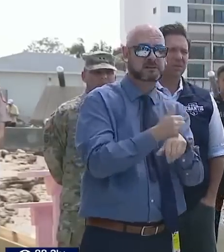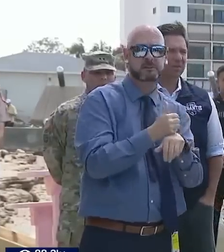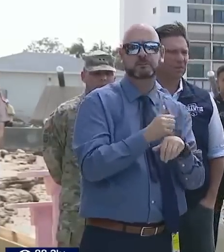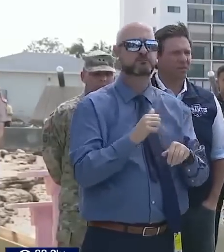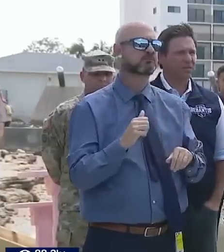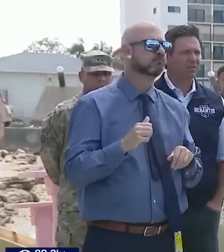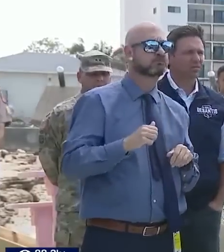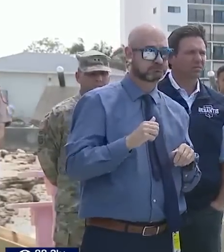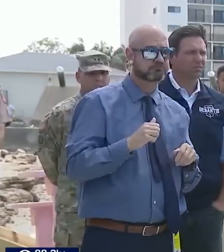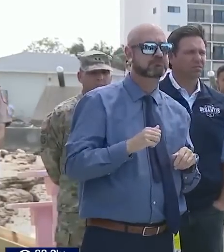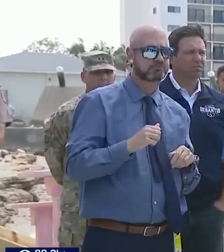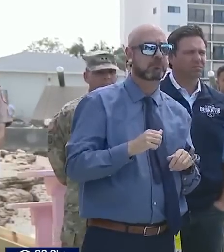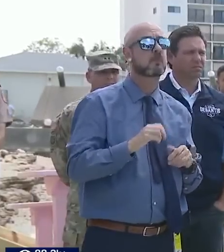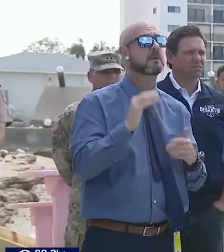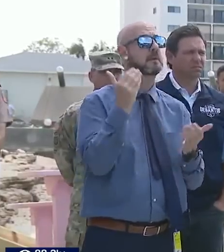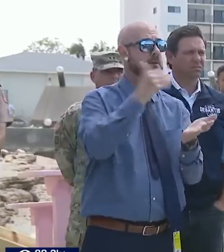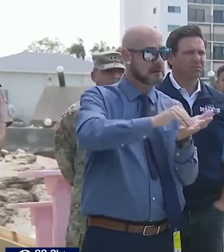officials. Giving the